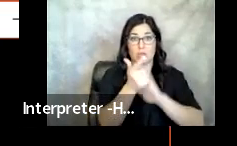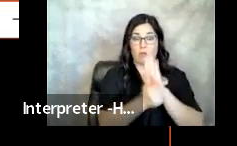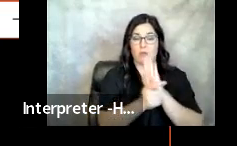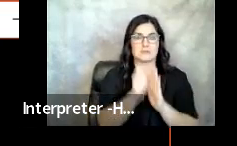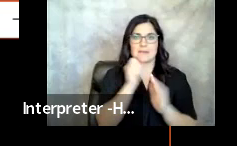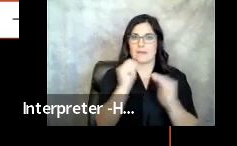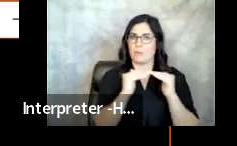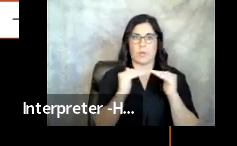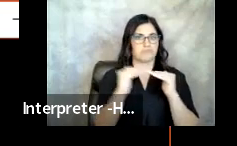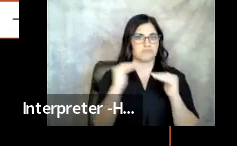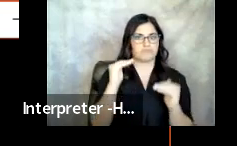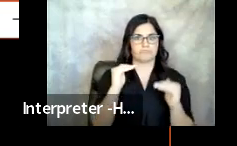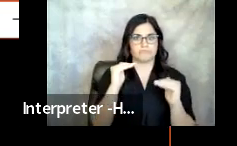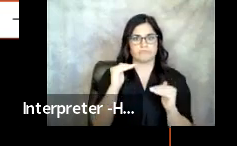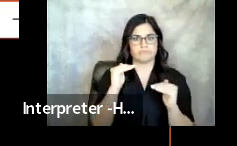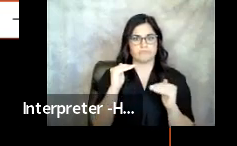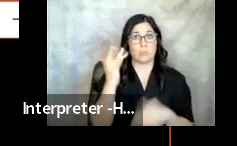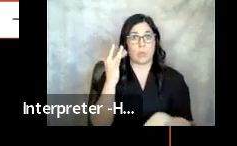Thanks to the gutting of the 14th Amendment.